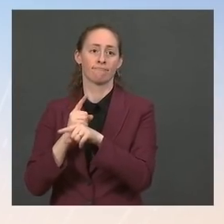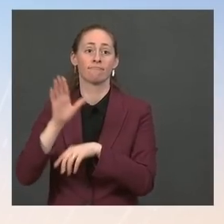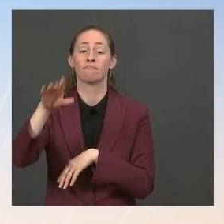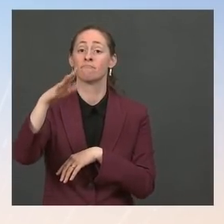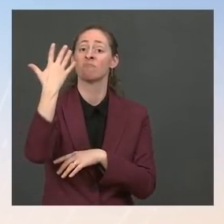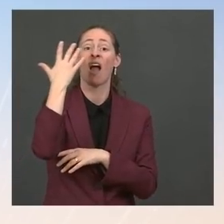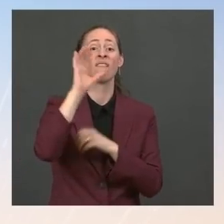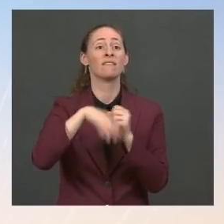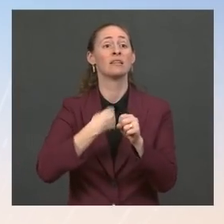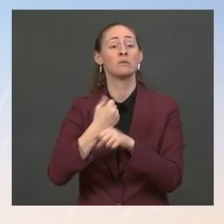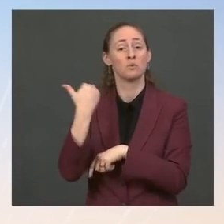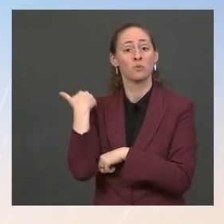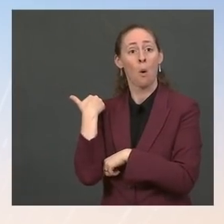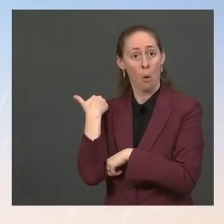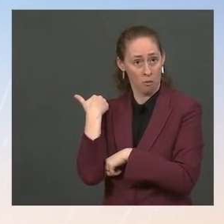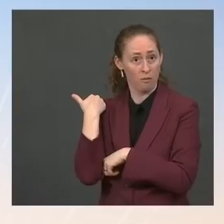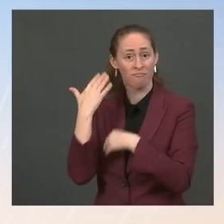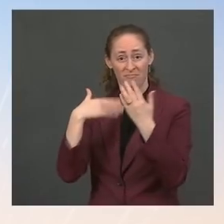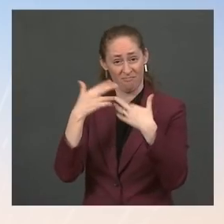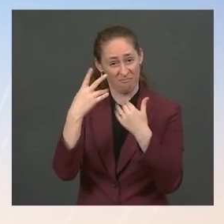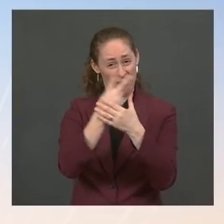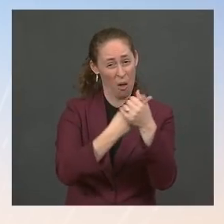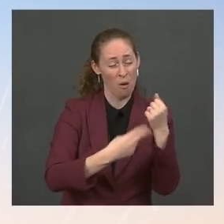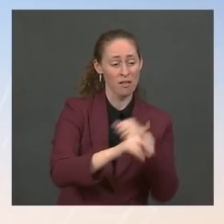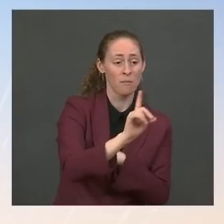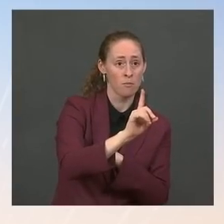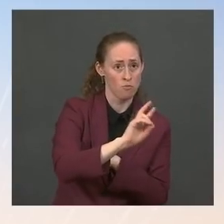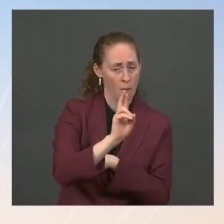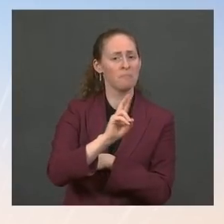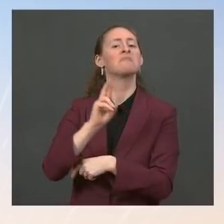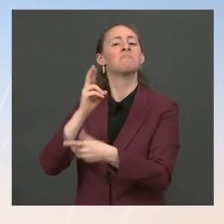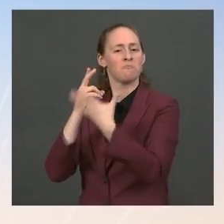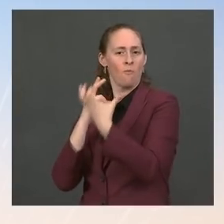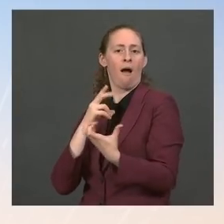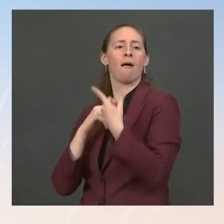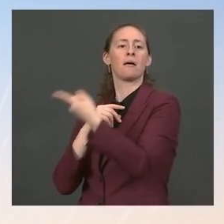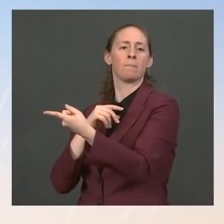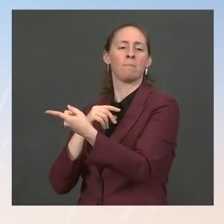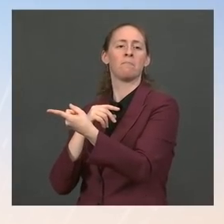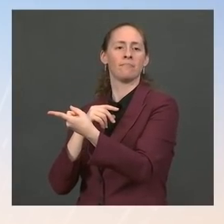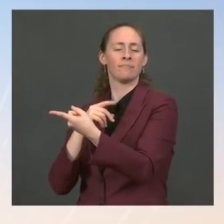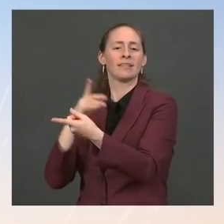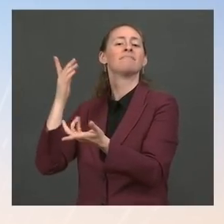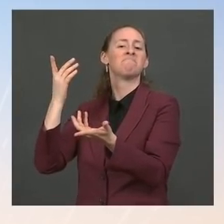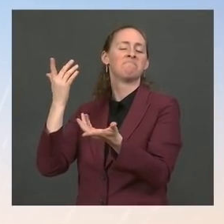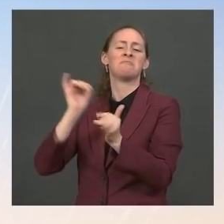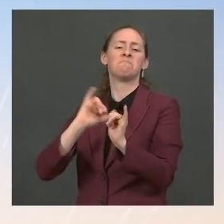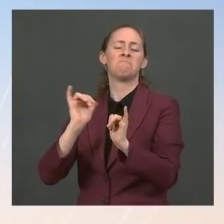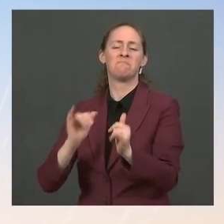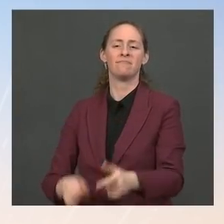The Press: Jen, can I ask you a question on Ethiopia? Ms. Psaki: Sure. The Press: Thank you and welcome back. Ms. Psaki: Thank you. The Press: Missed you the most.